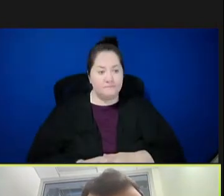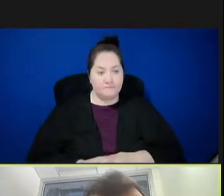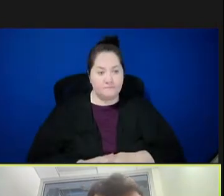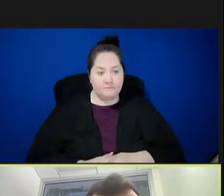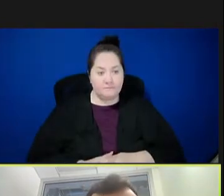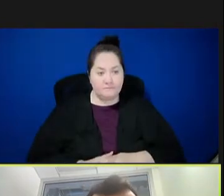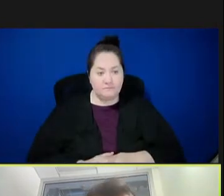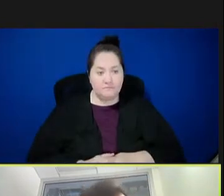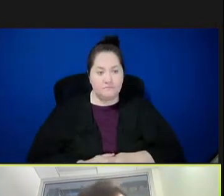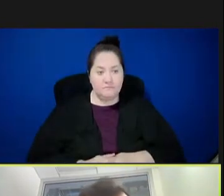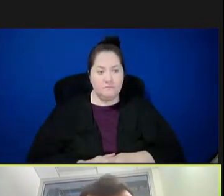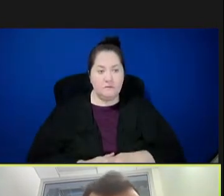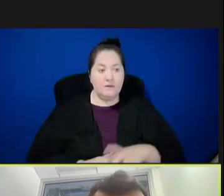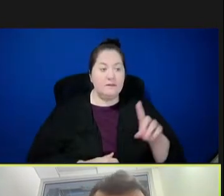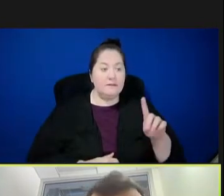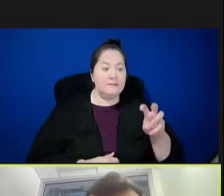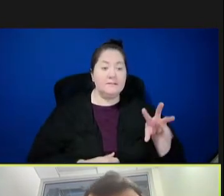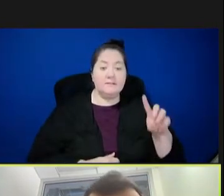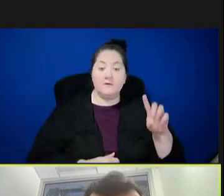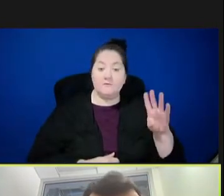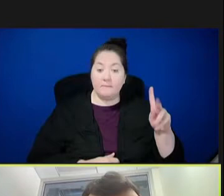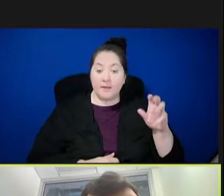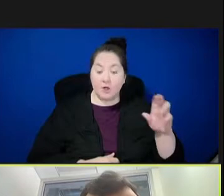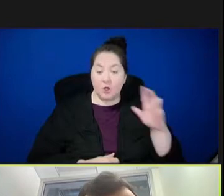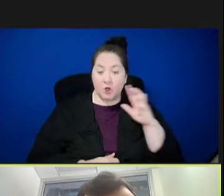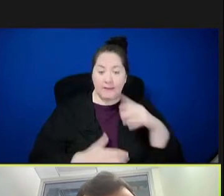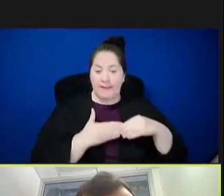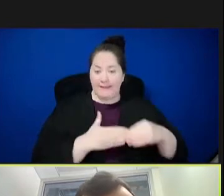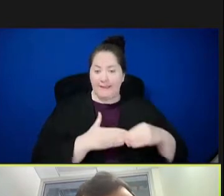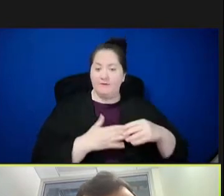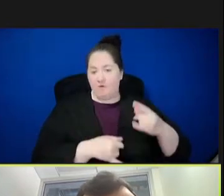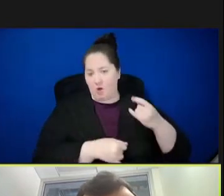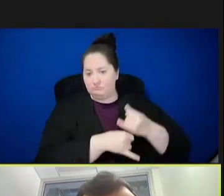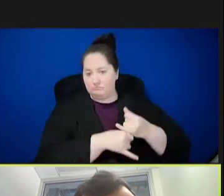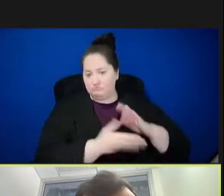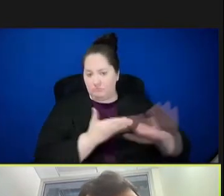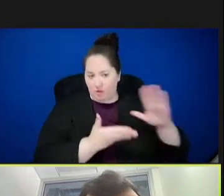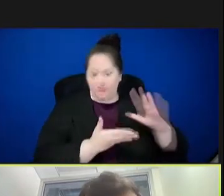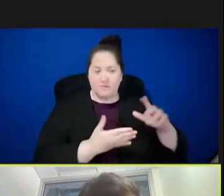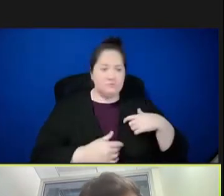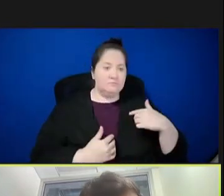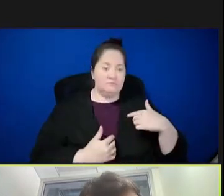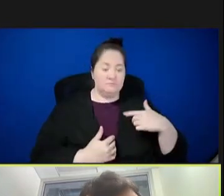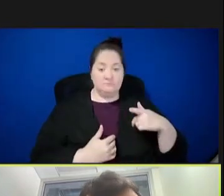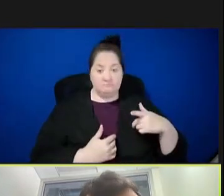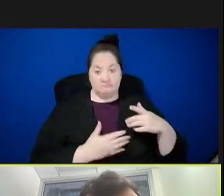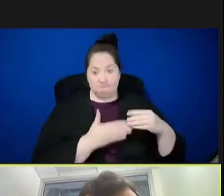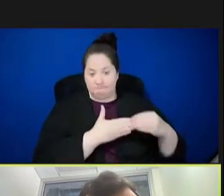And so David Baker, the head of our institute, has been at the forefront of this. And so these are a